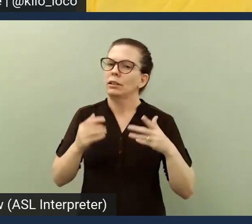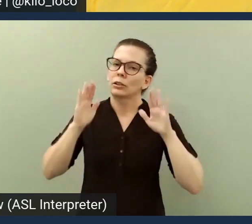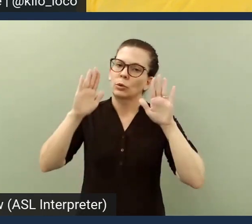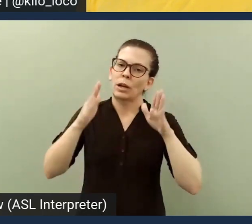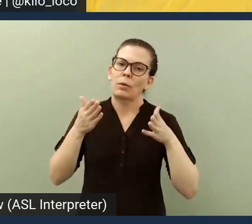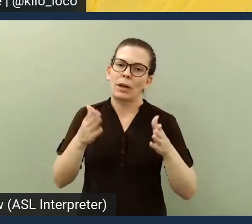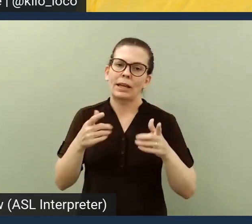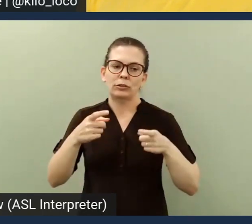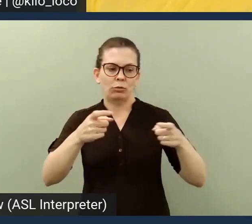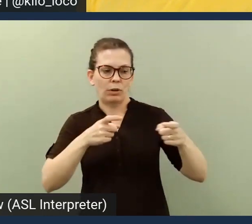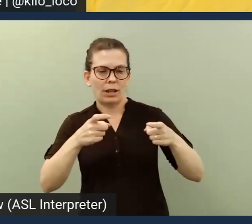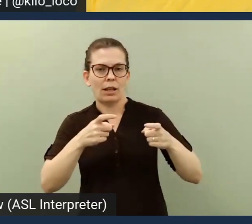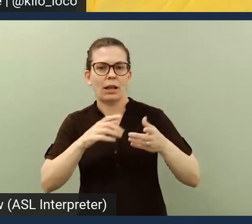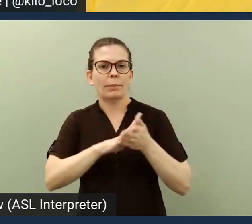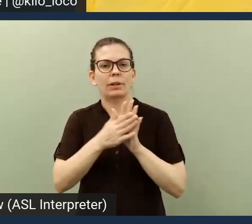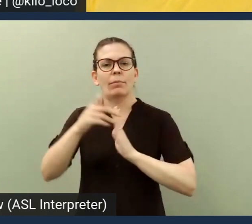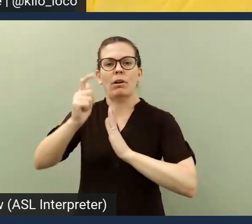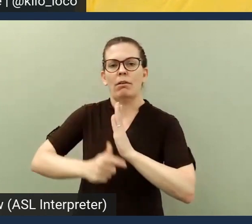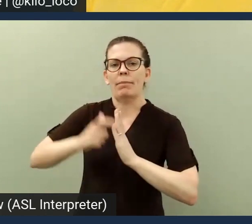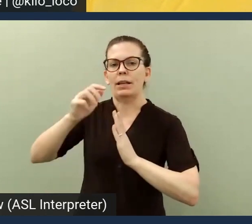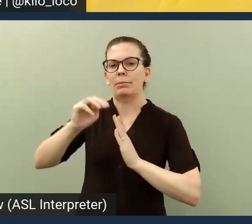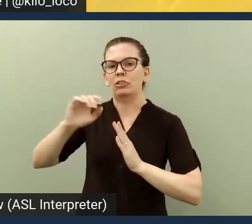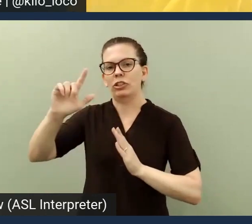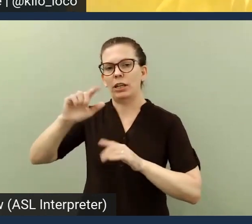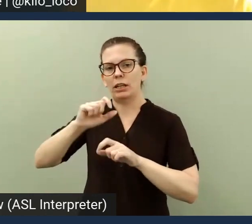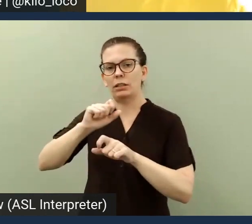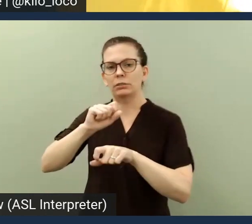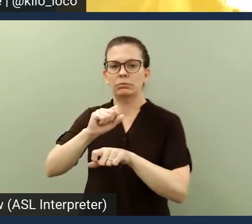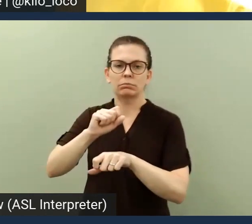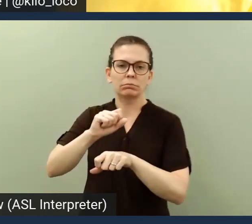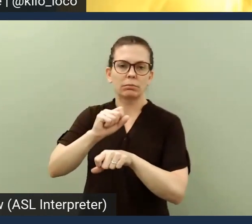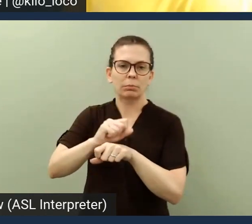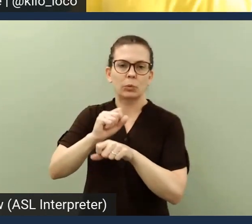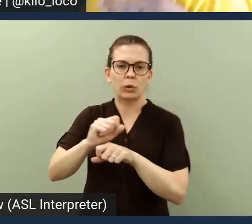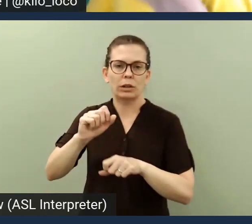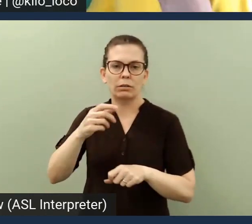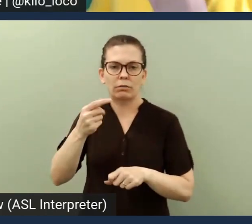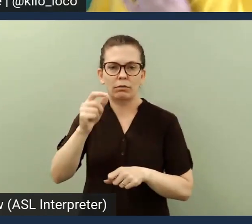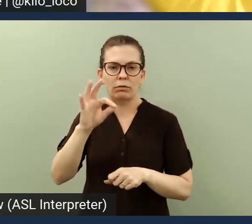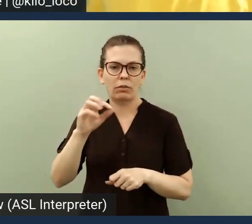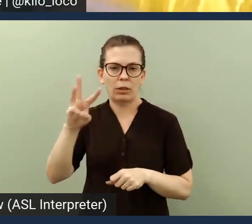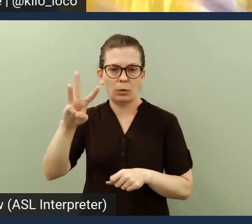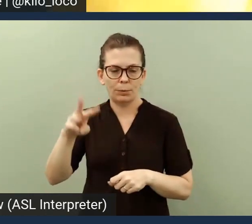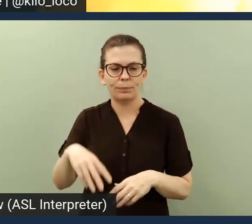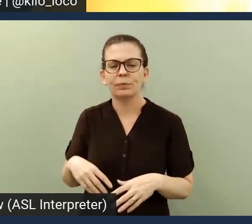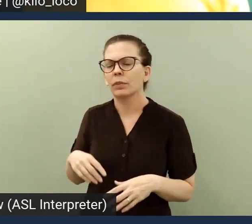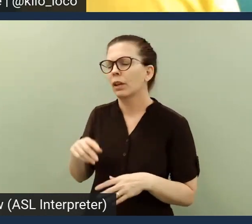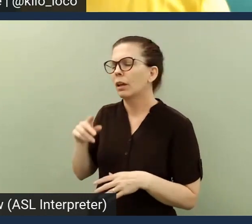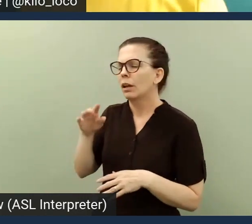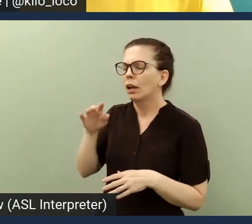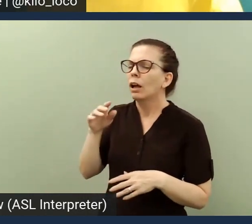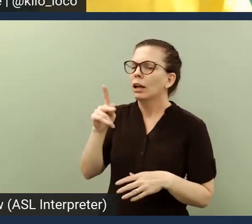and automate your machine learning workflows. So Kirit, I said this a couple of times before,